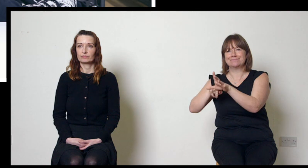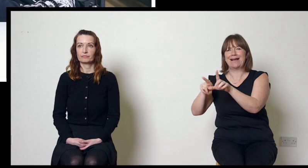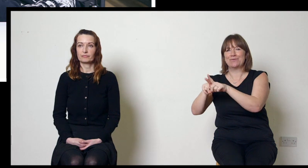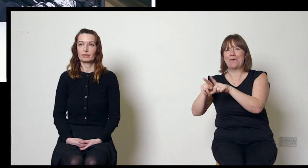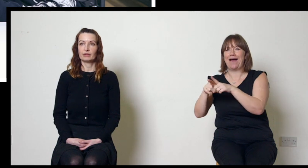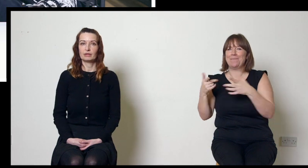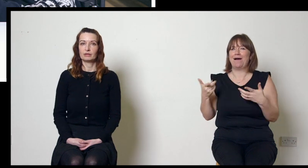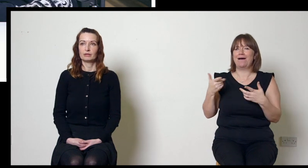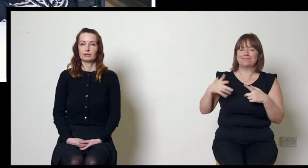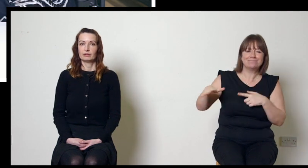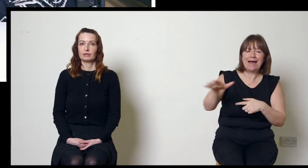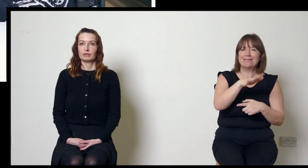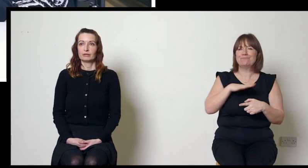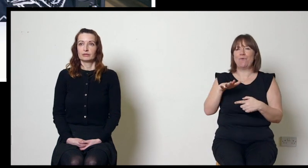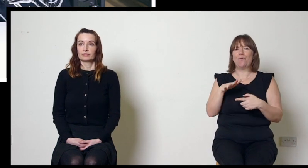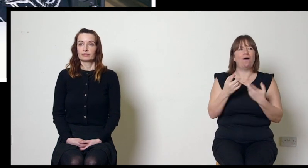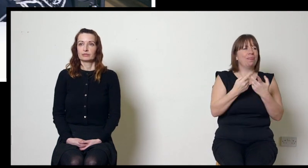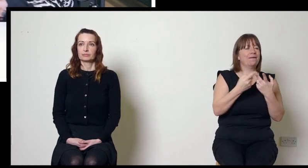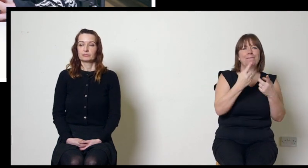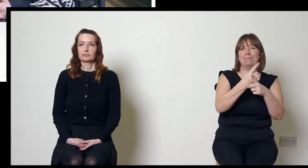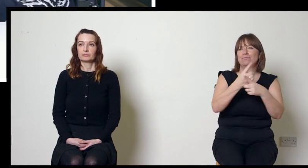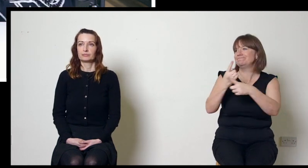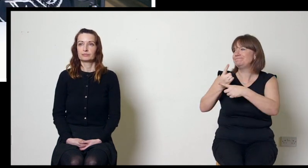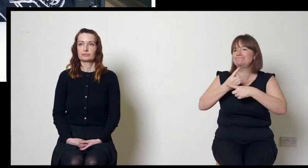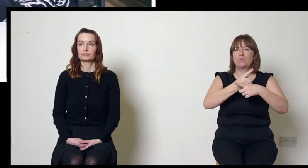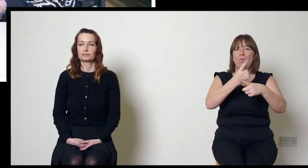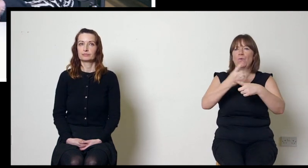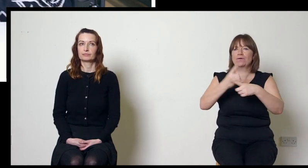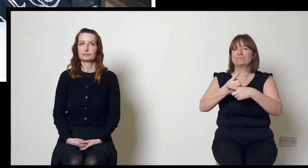for other people to just talk and then hopefully we will grow with Sonny